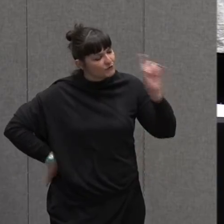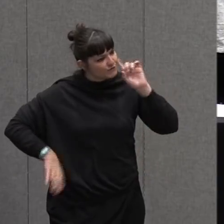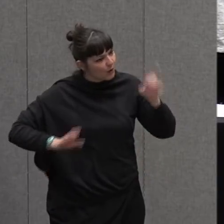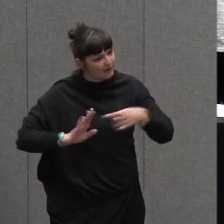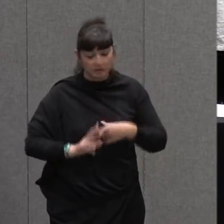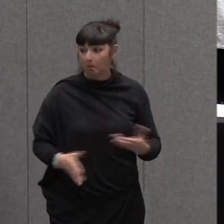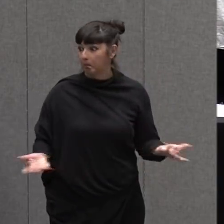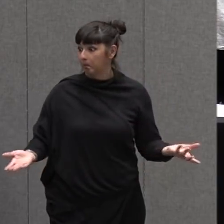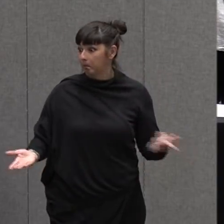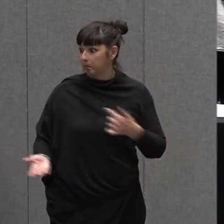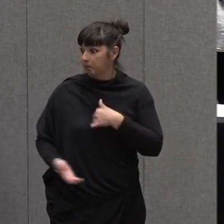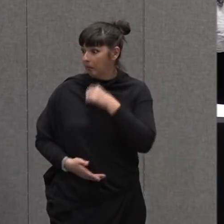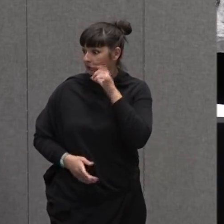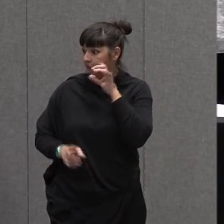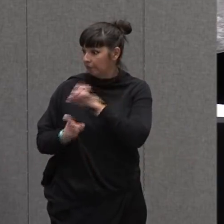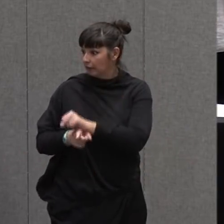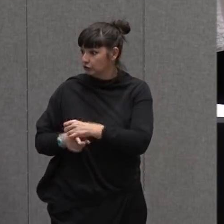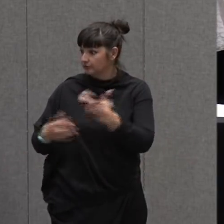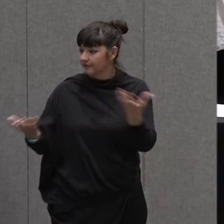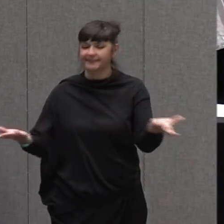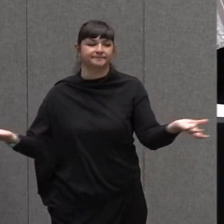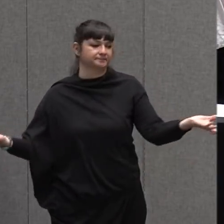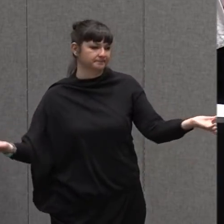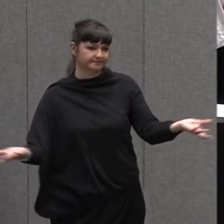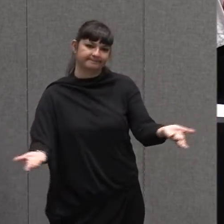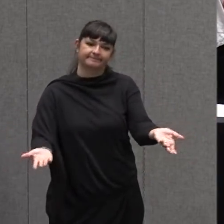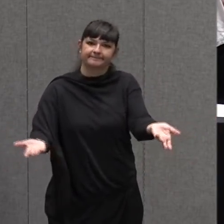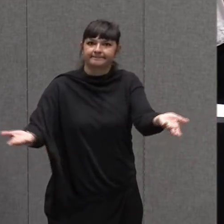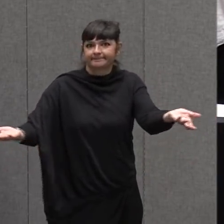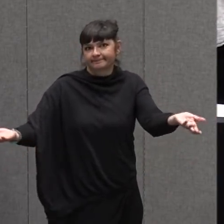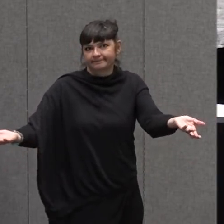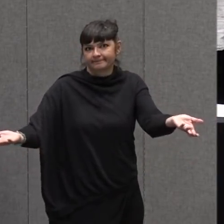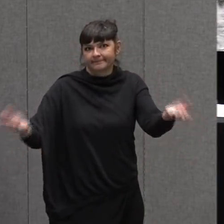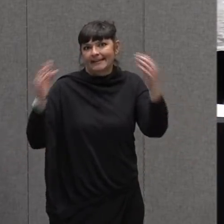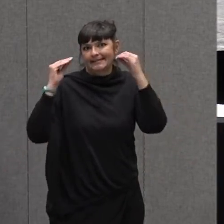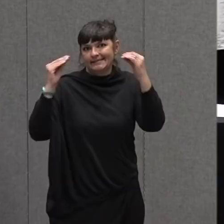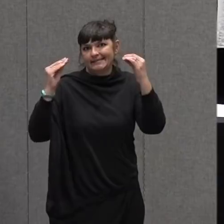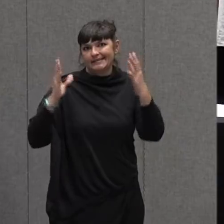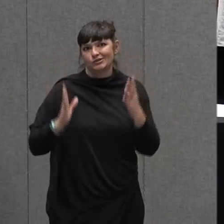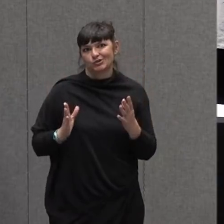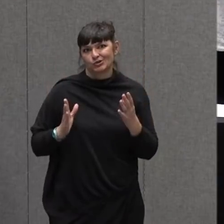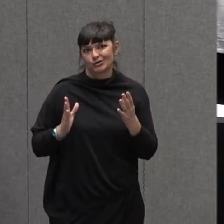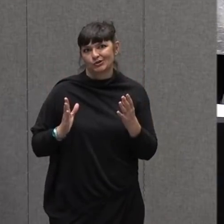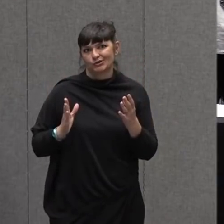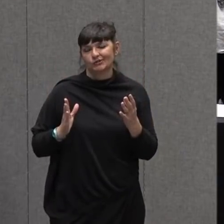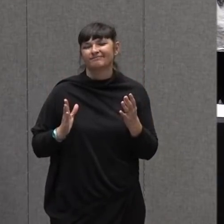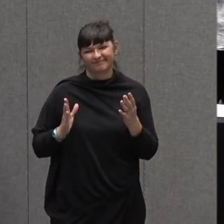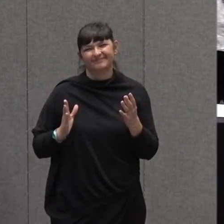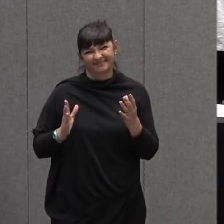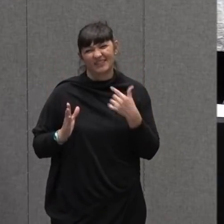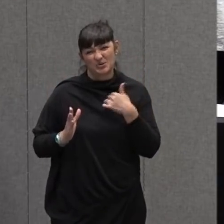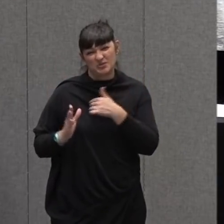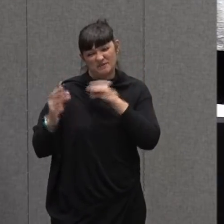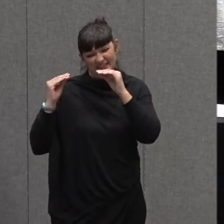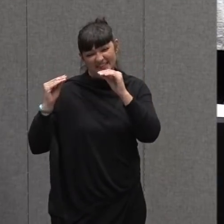See even your teachers, stuff we've been doing forever, still have to stop and make corrections